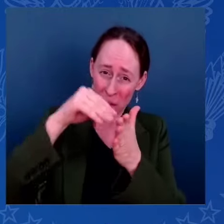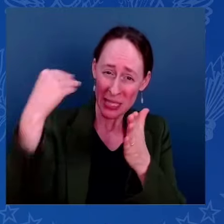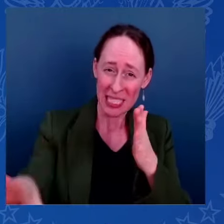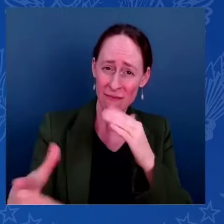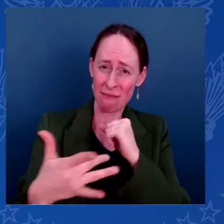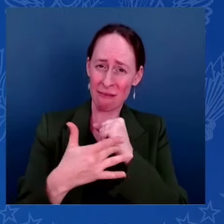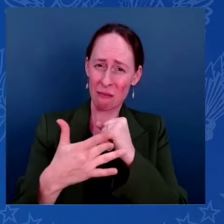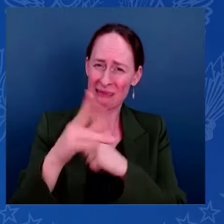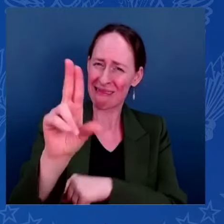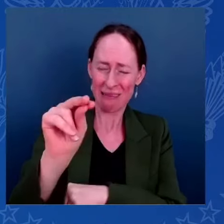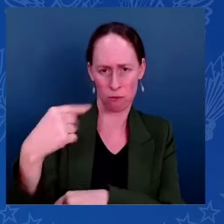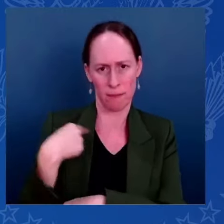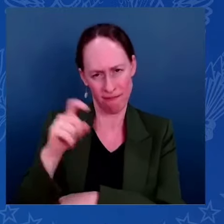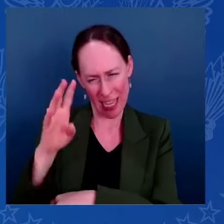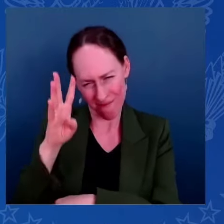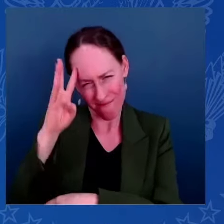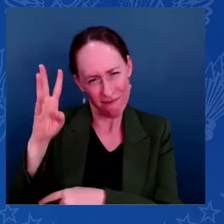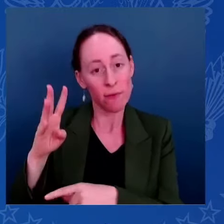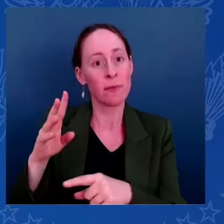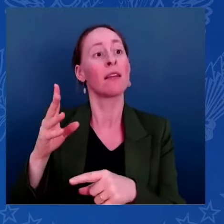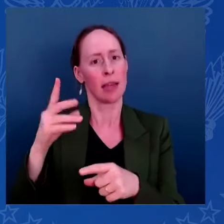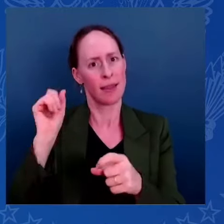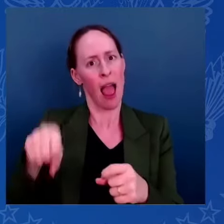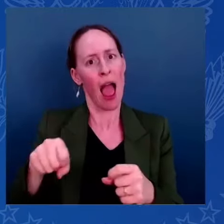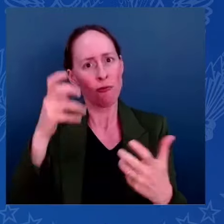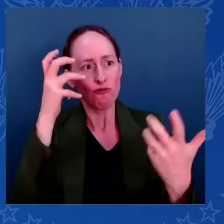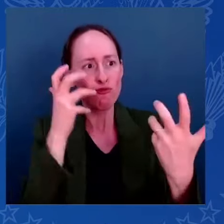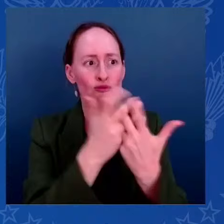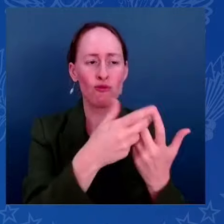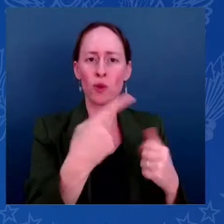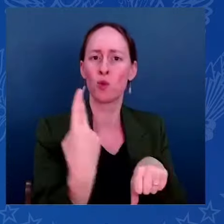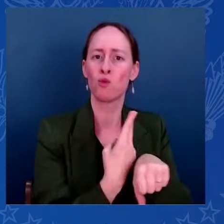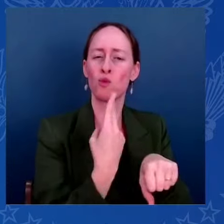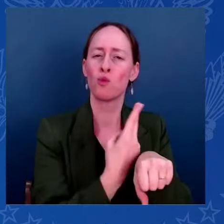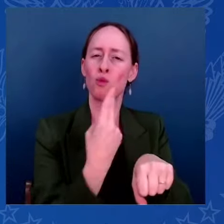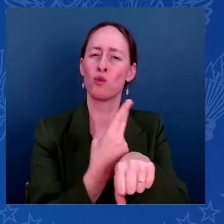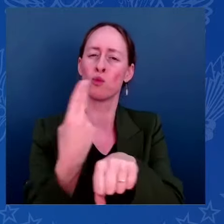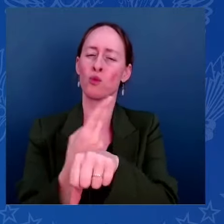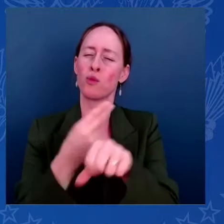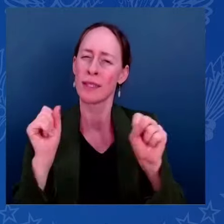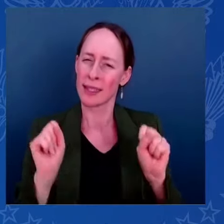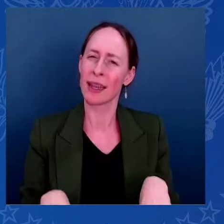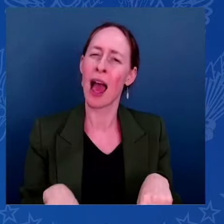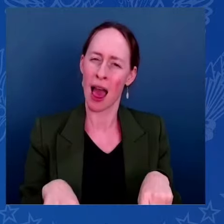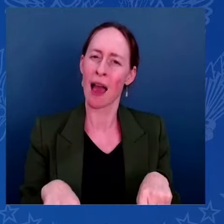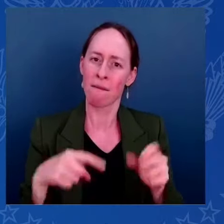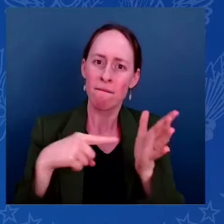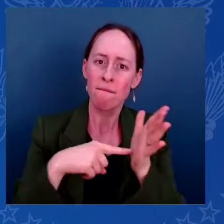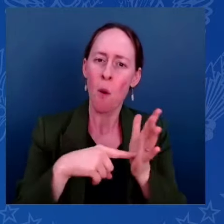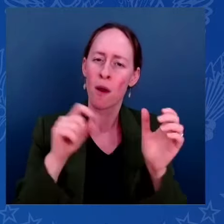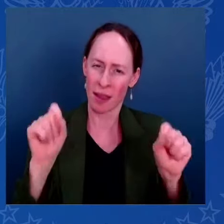for doing what you said you would do, for your commitment for fighting against cancer, and for making this amazing program possible